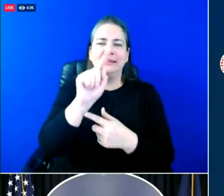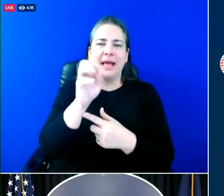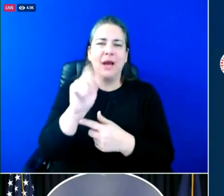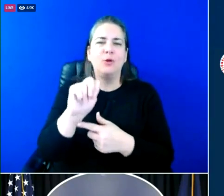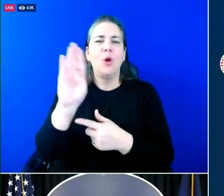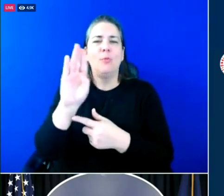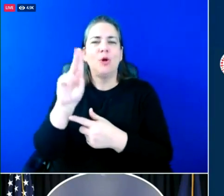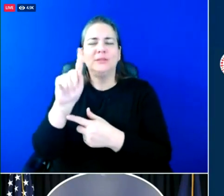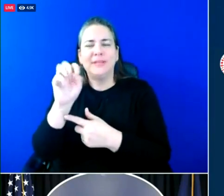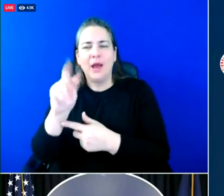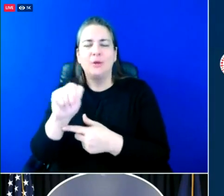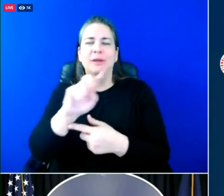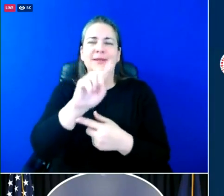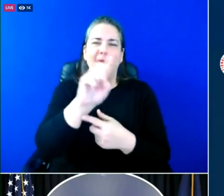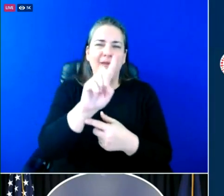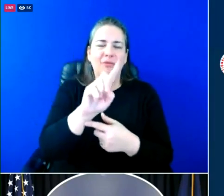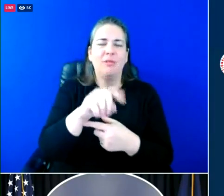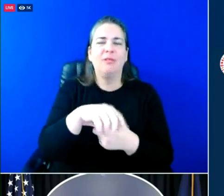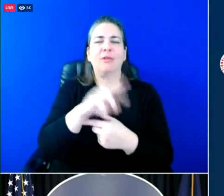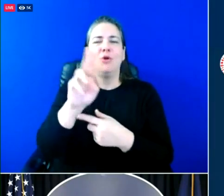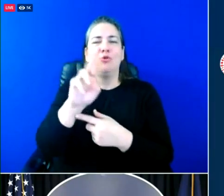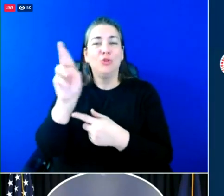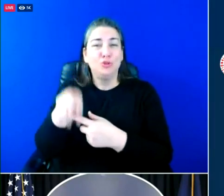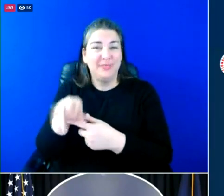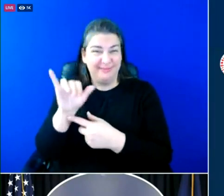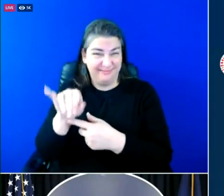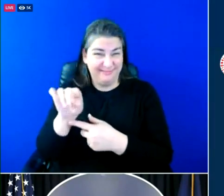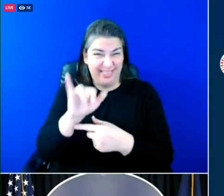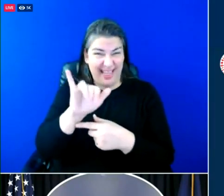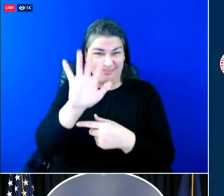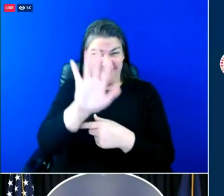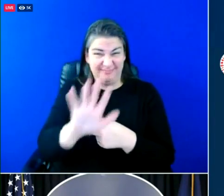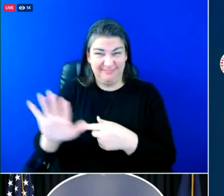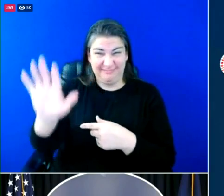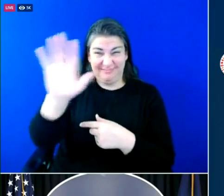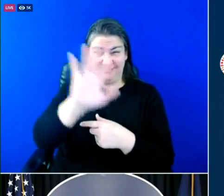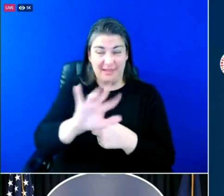and Richmond basically along that swath, and you're going to see significant